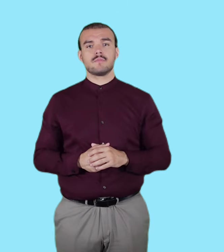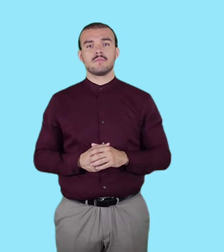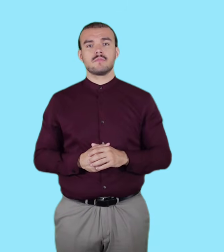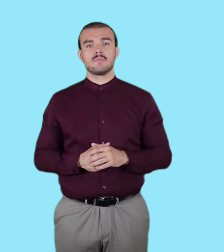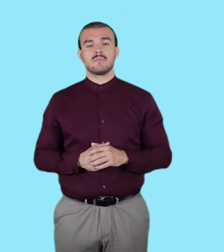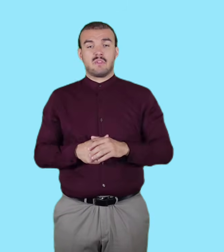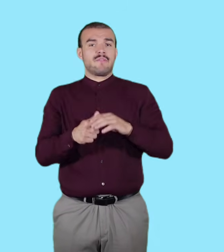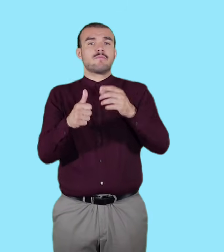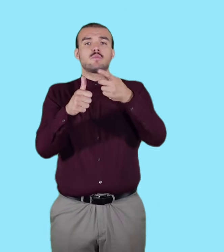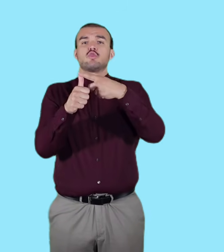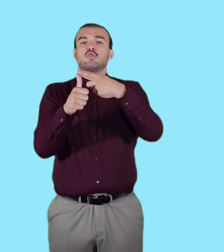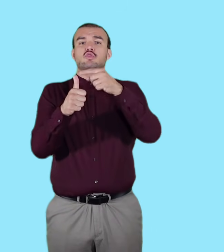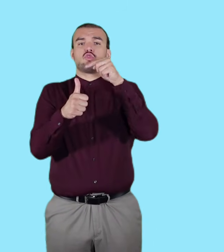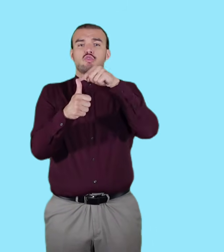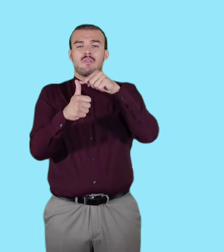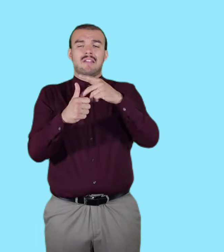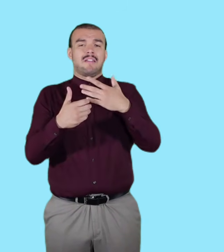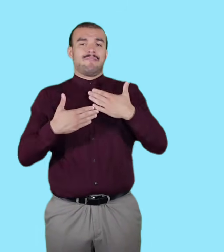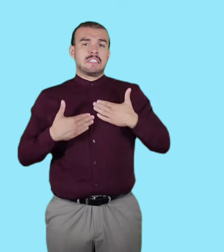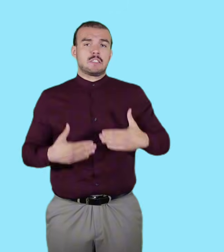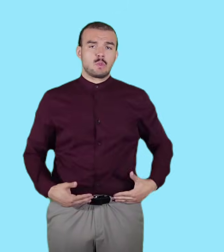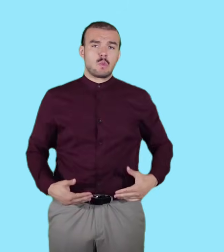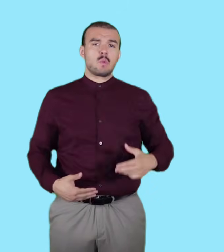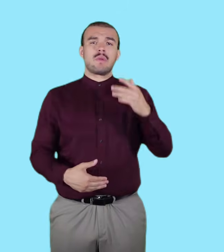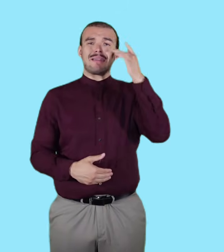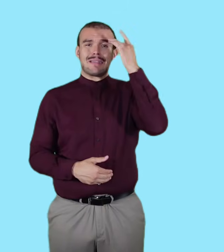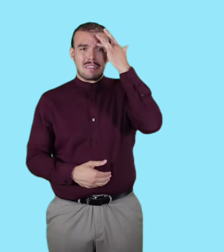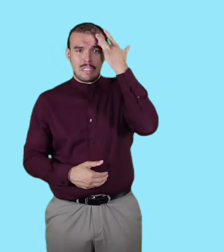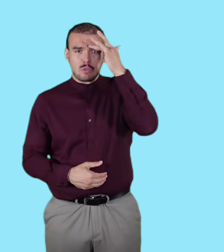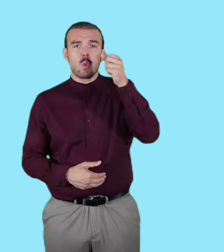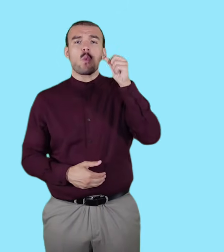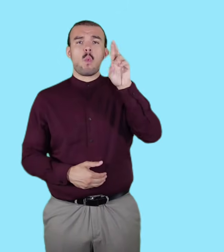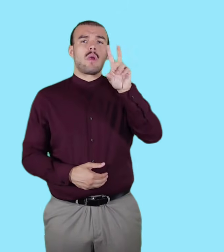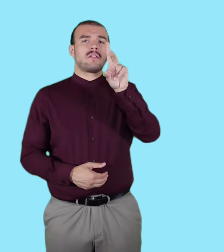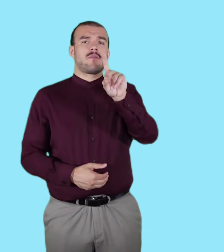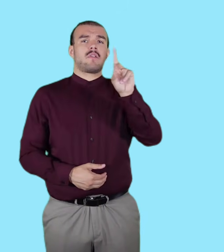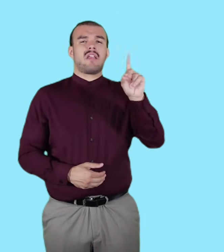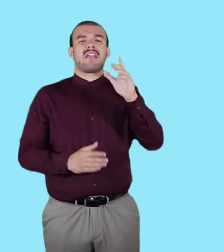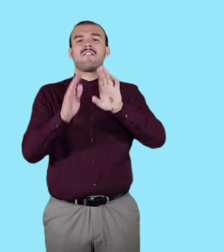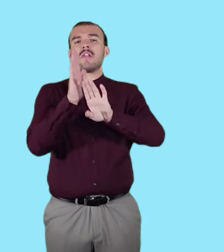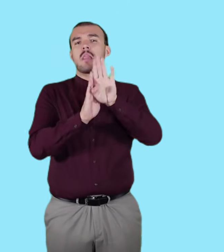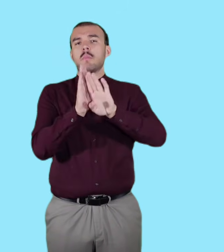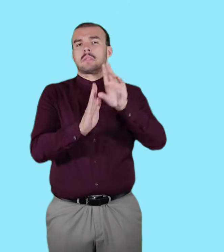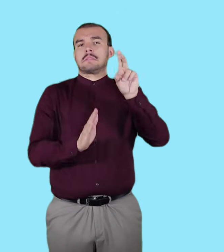The first condition is a physical, intellectual, or developmental disability